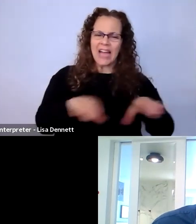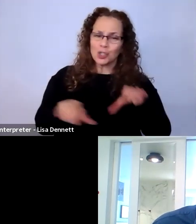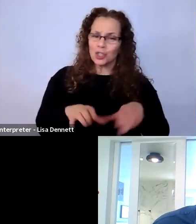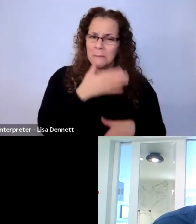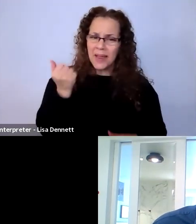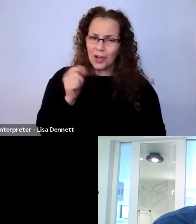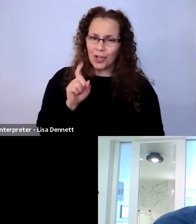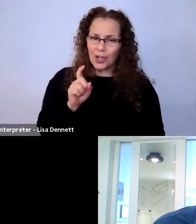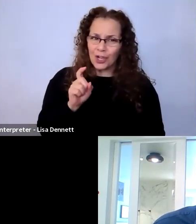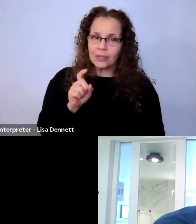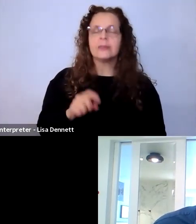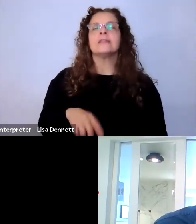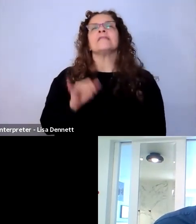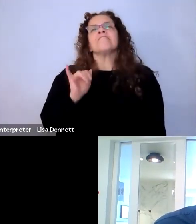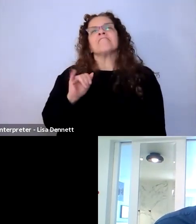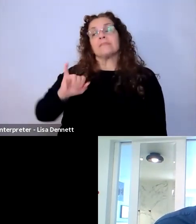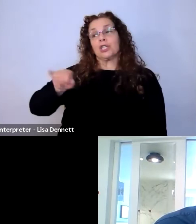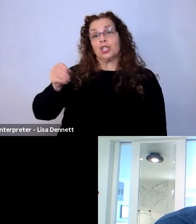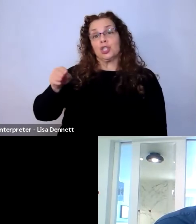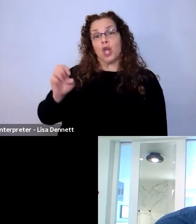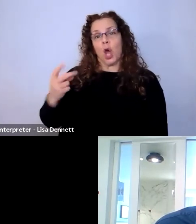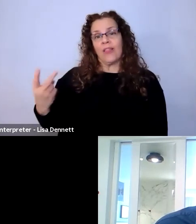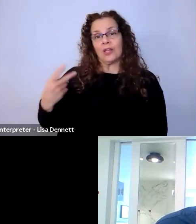Jennison Asuncion: Joe and I came up with an event called Global Accessibility